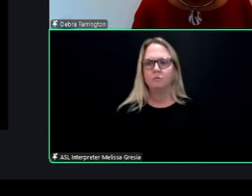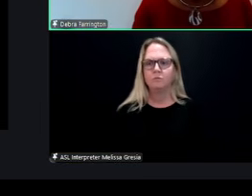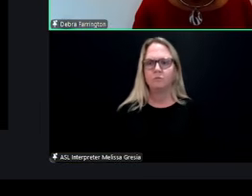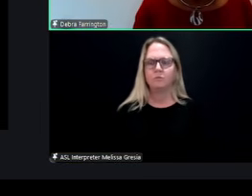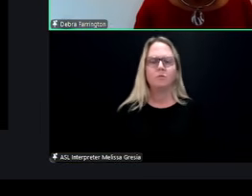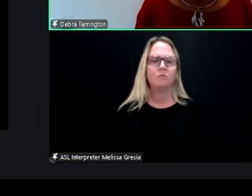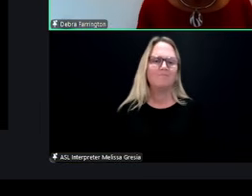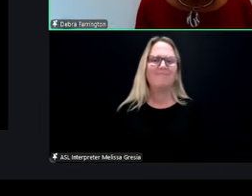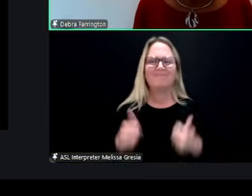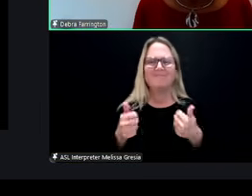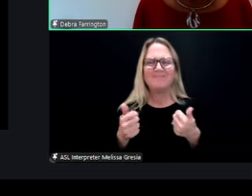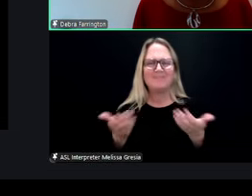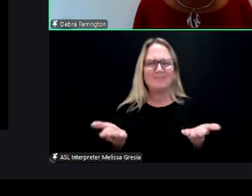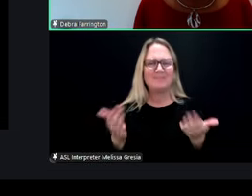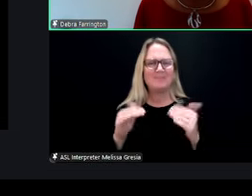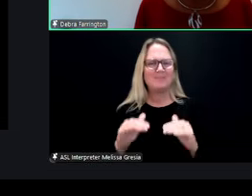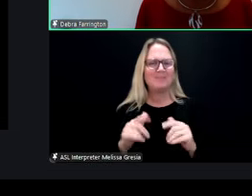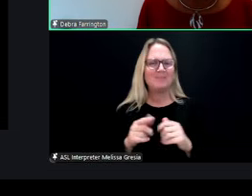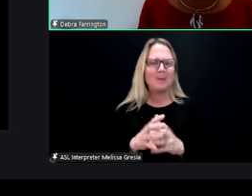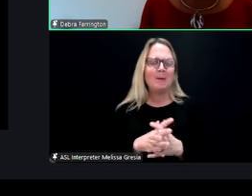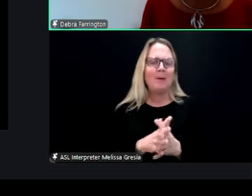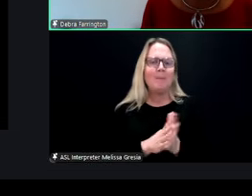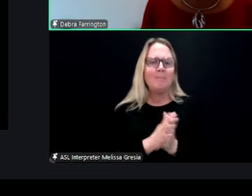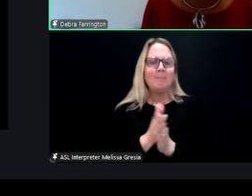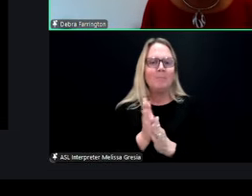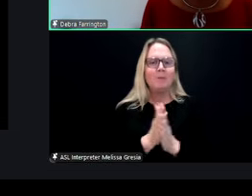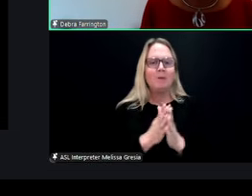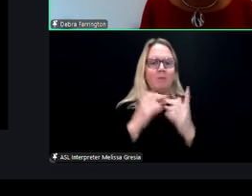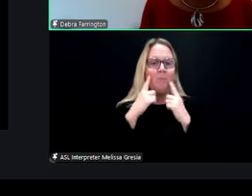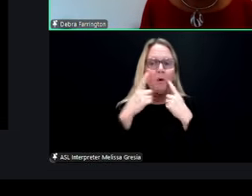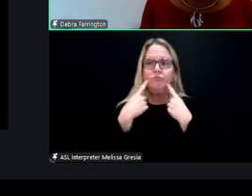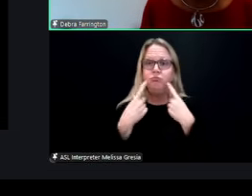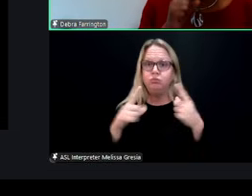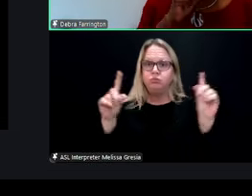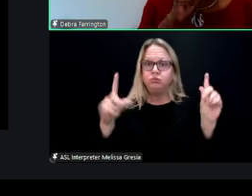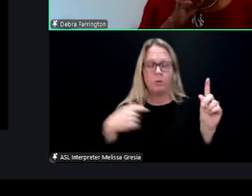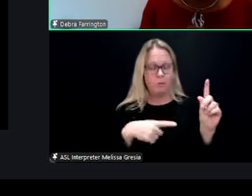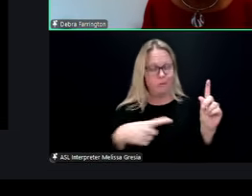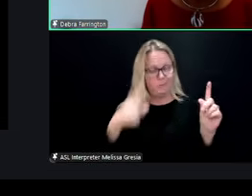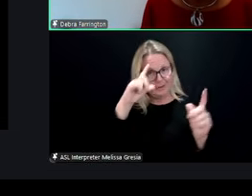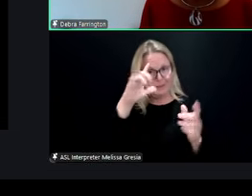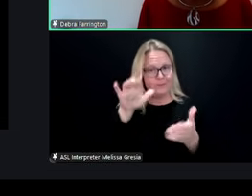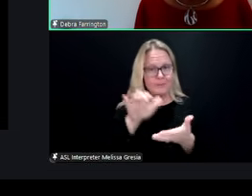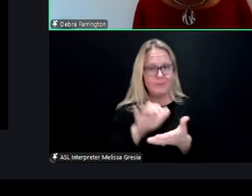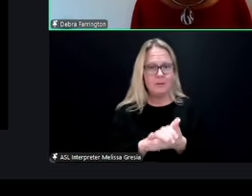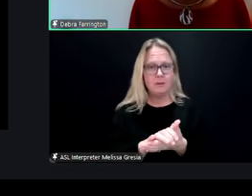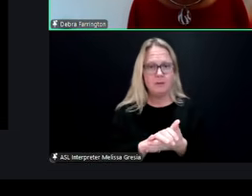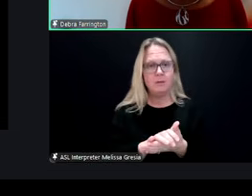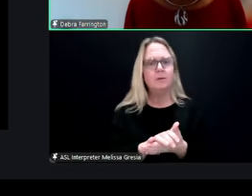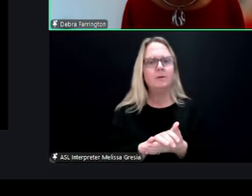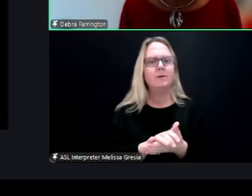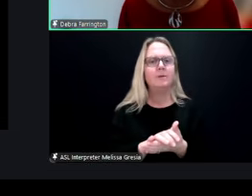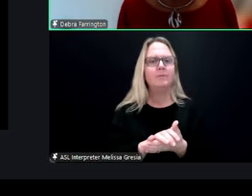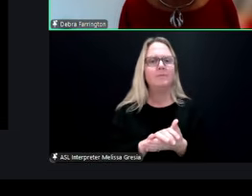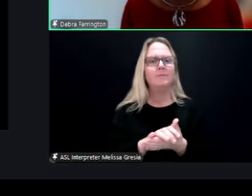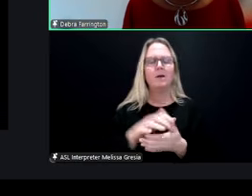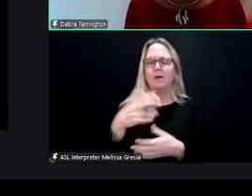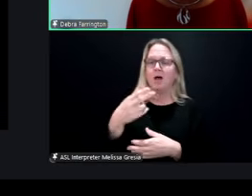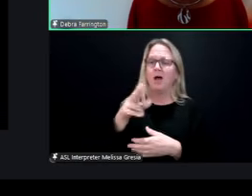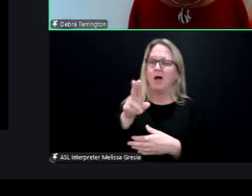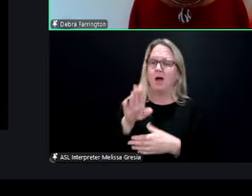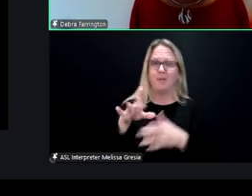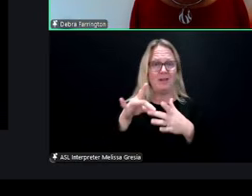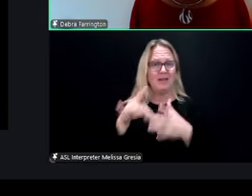All right. um to succeed we believe um the hub leads needs to have some core